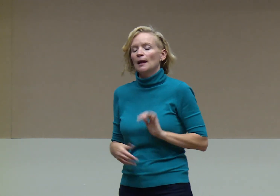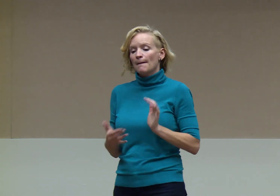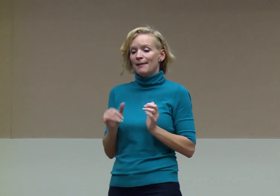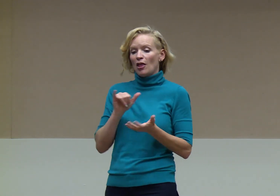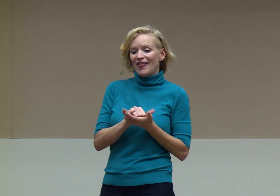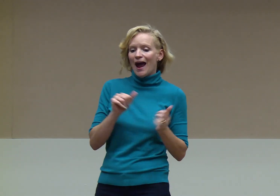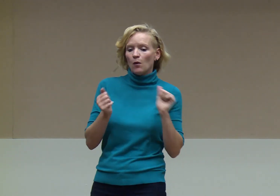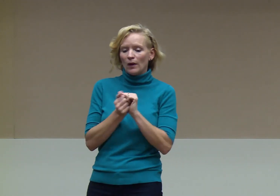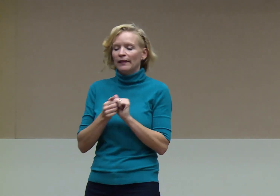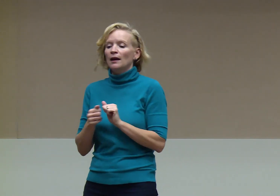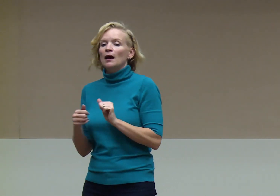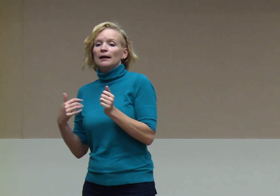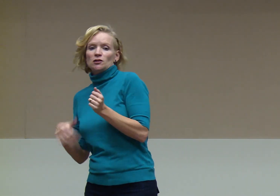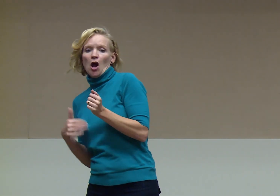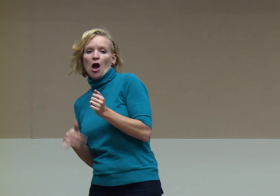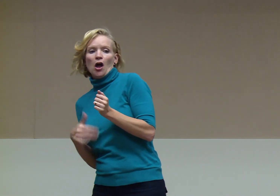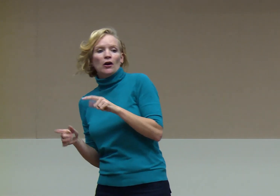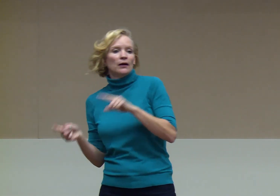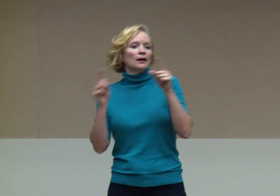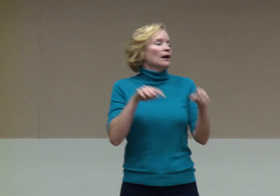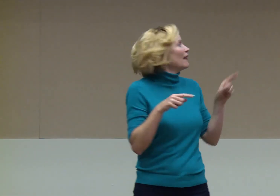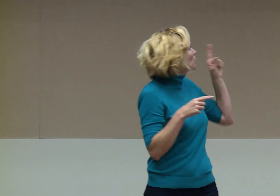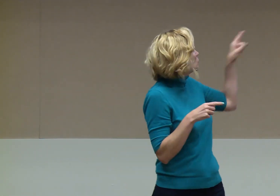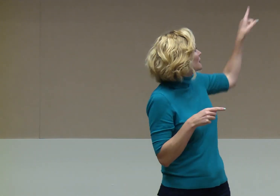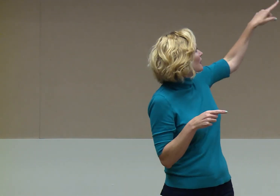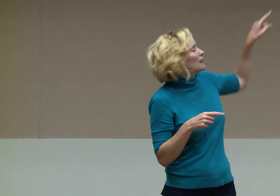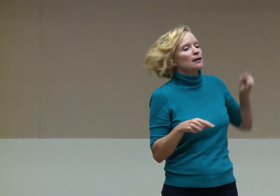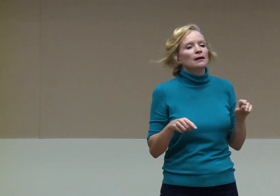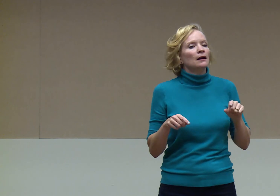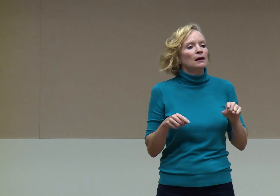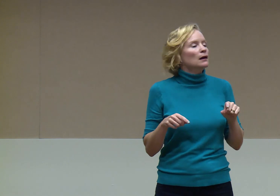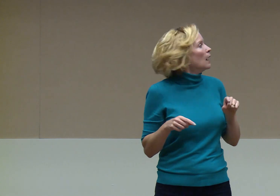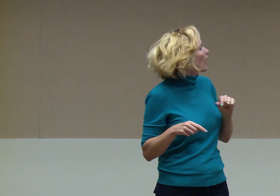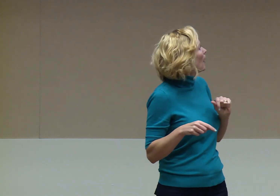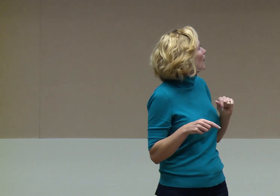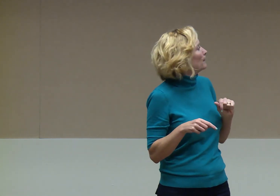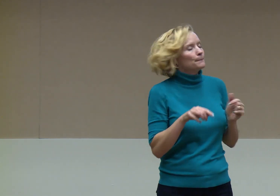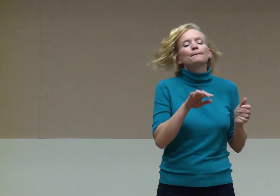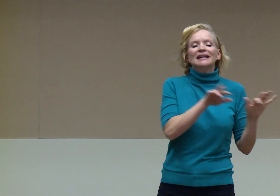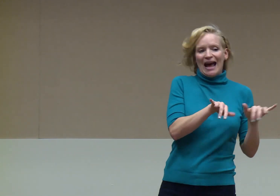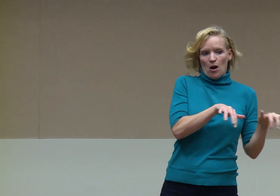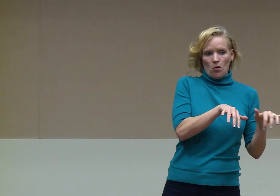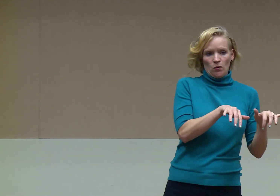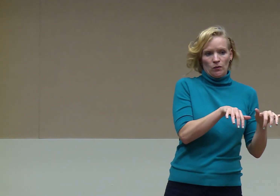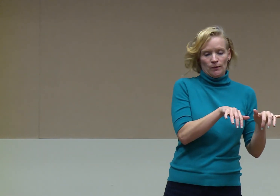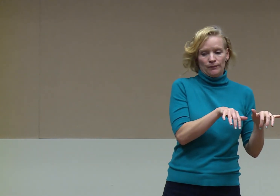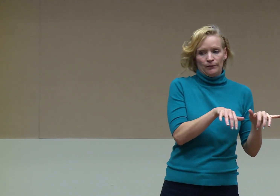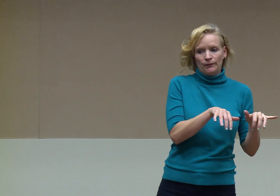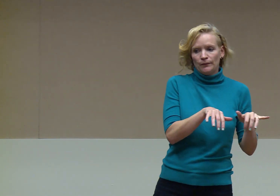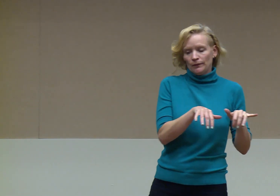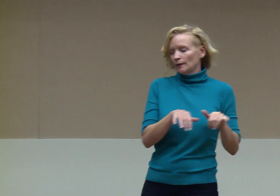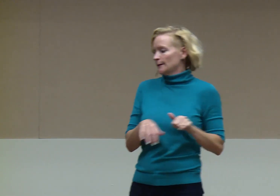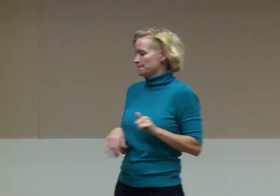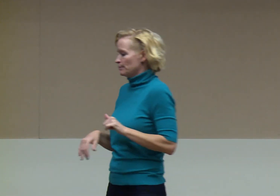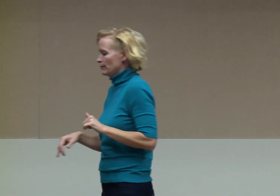And we measure your reaction time, and then we compare "guitar" followed by "piano"